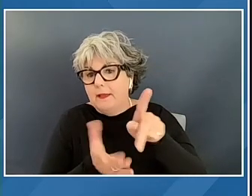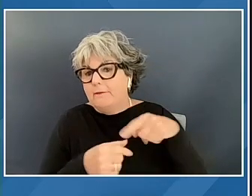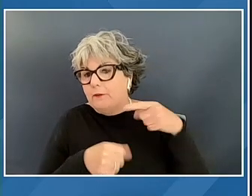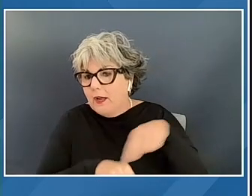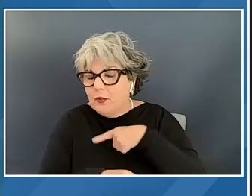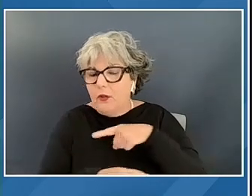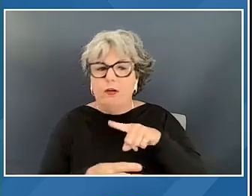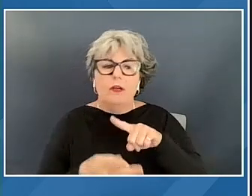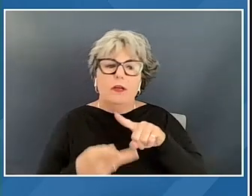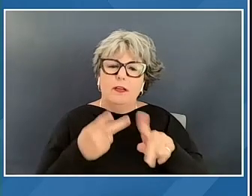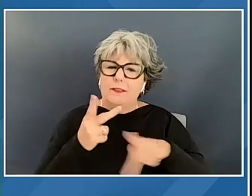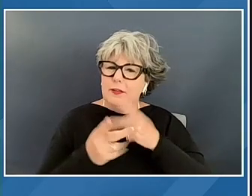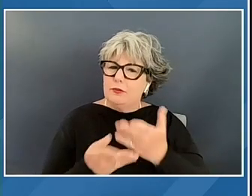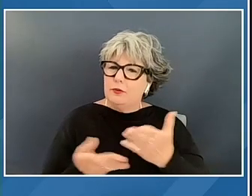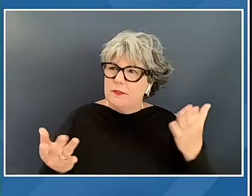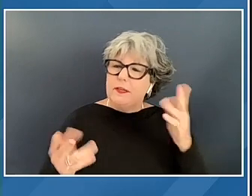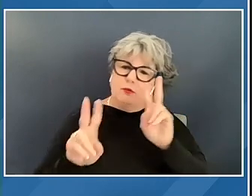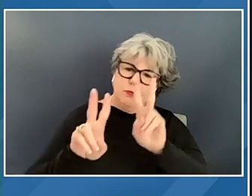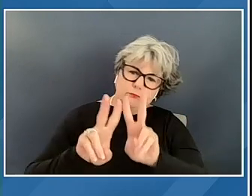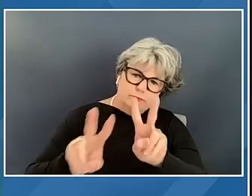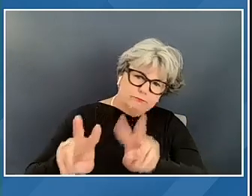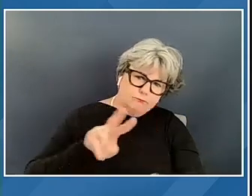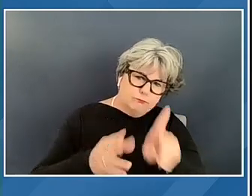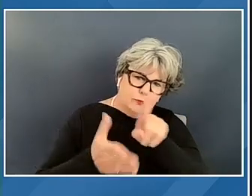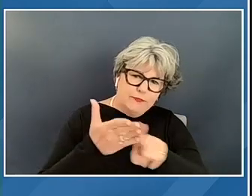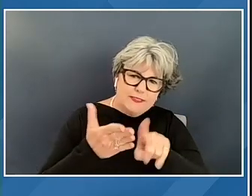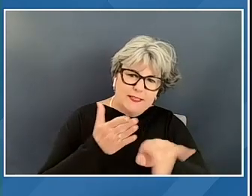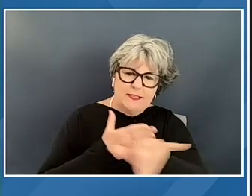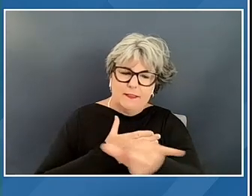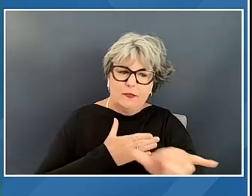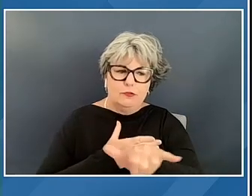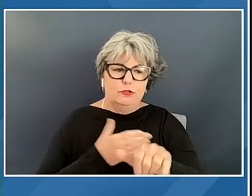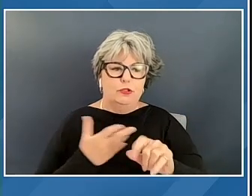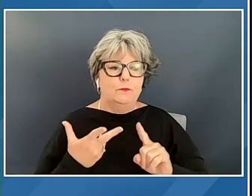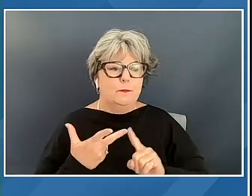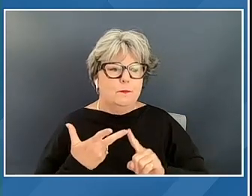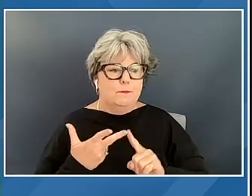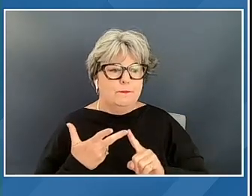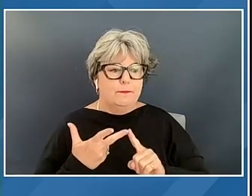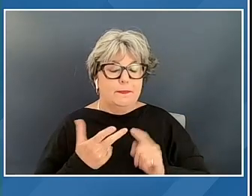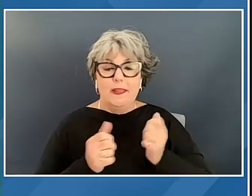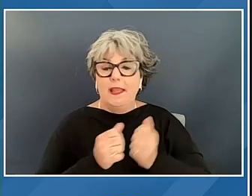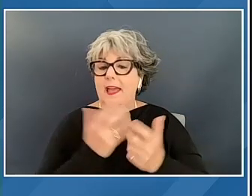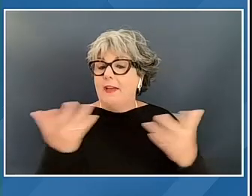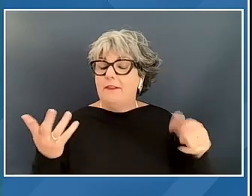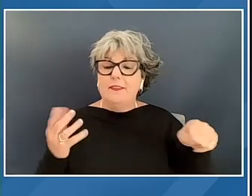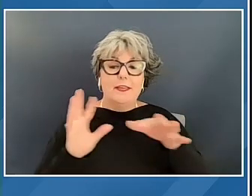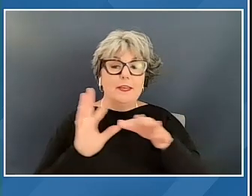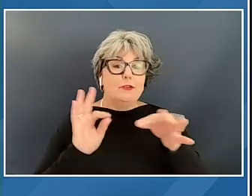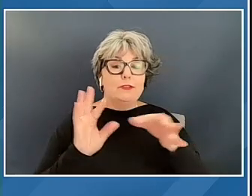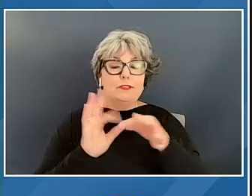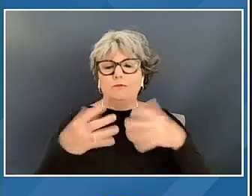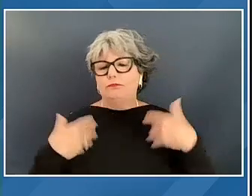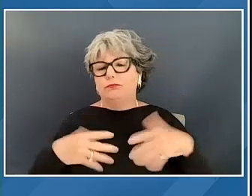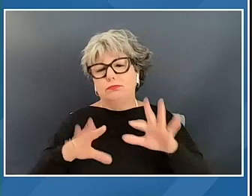things, we are looking at those as well. Everything that you're saying is extremely important to us.